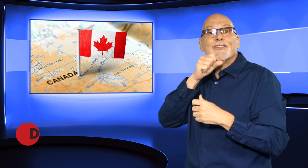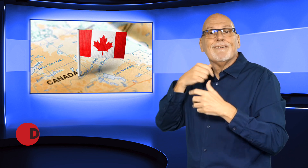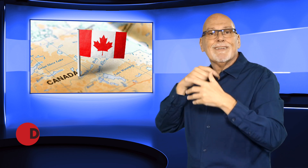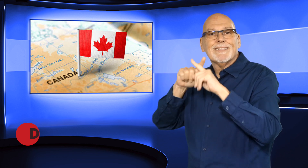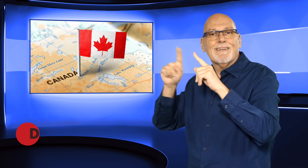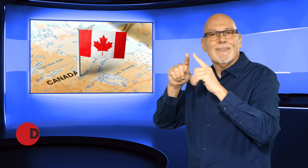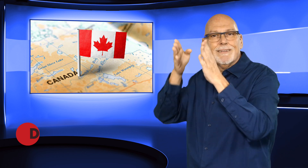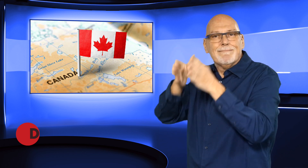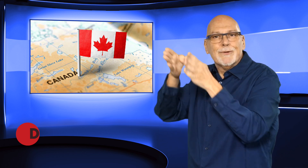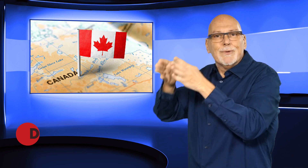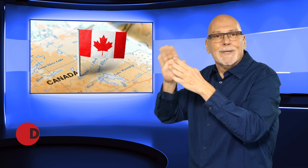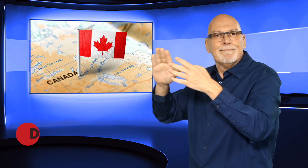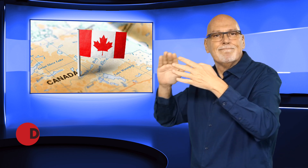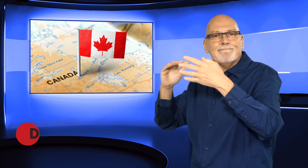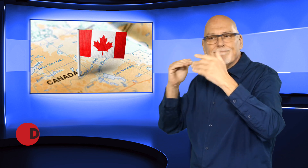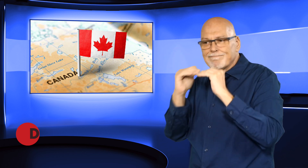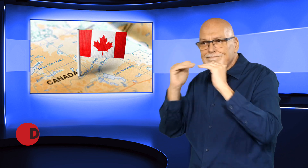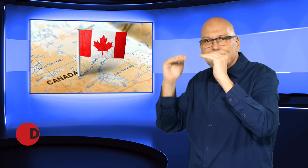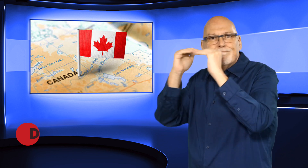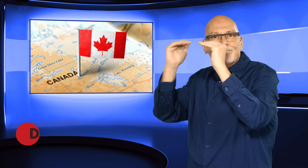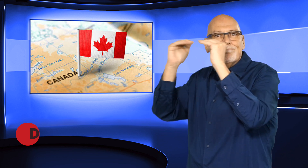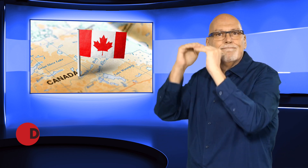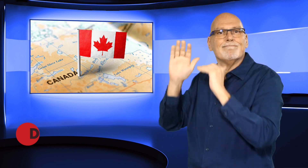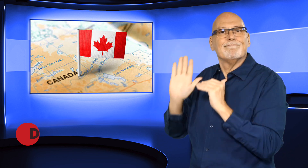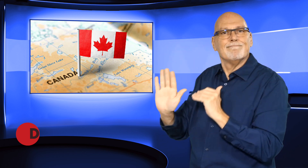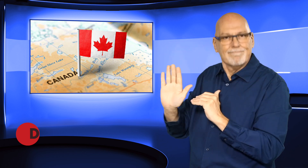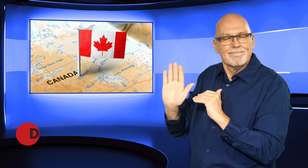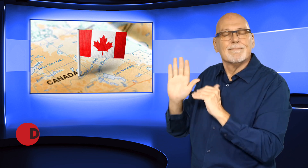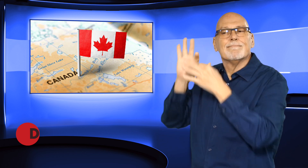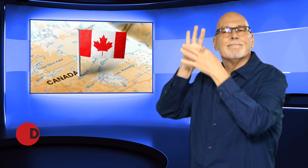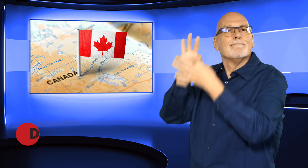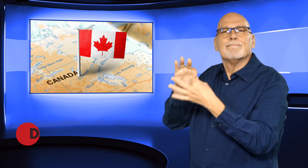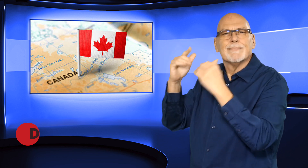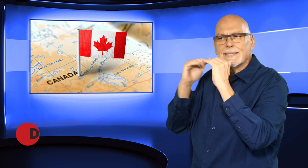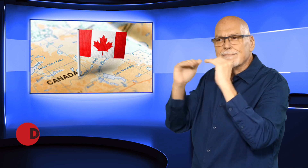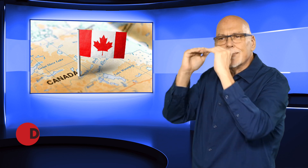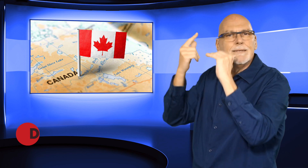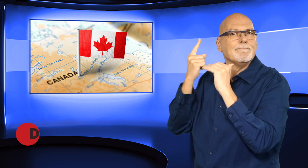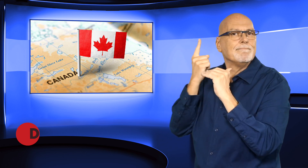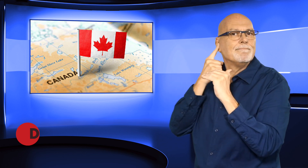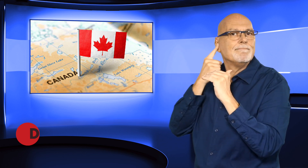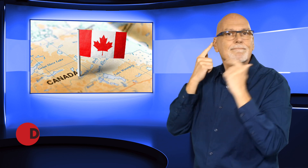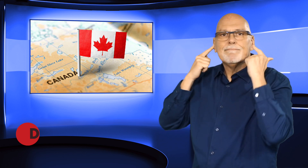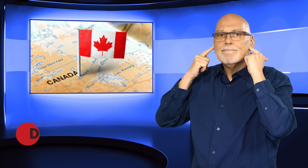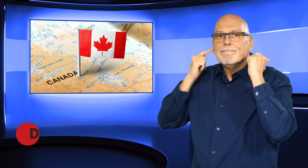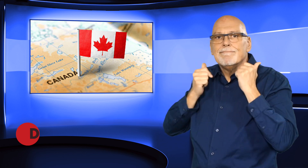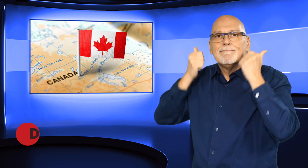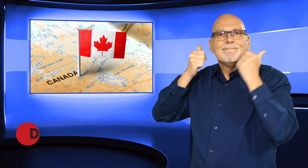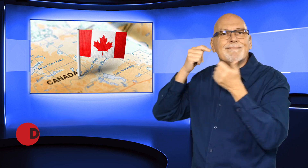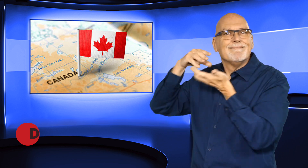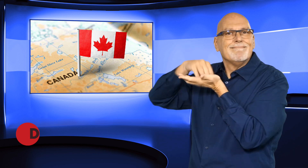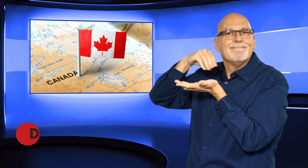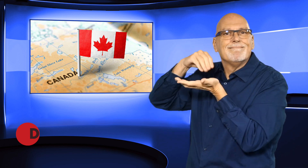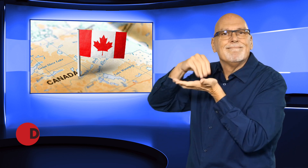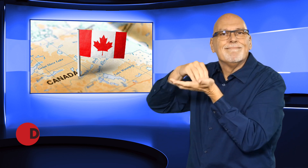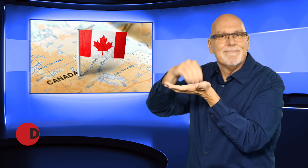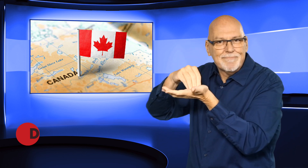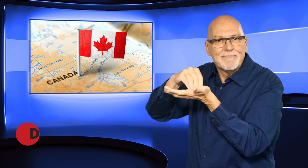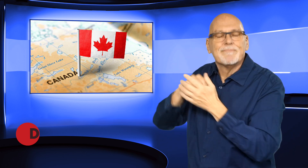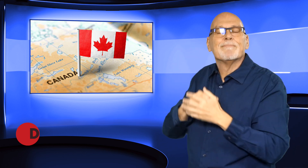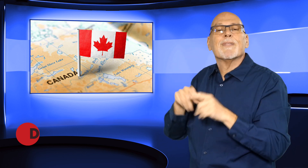individuals with different degrees of hearing learning and using